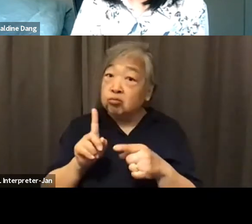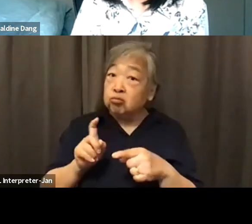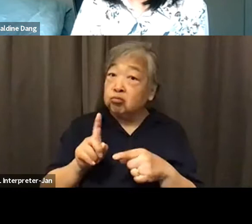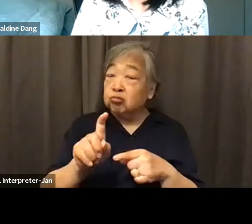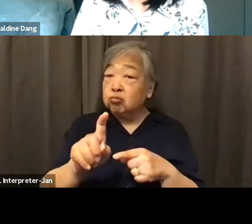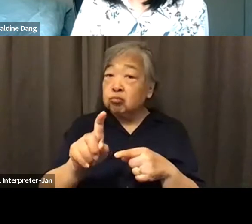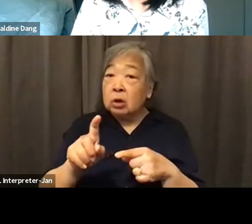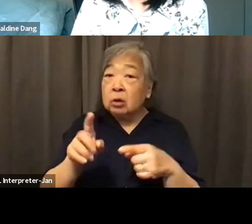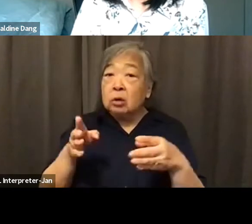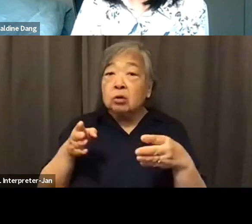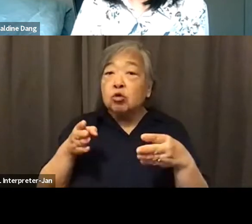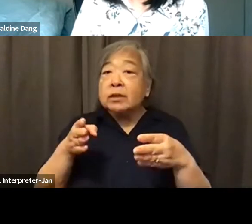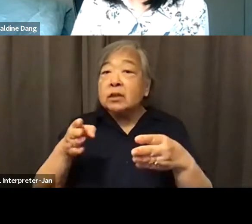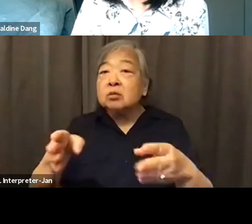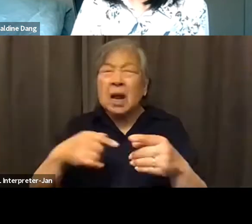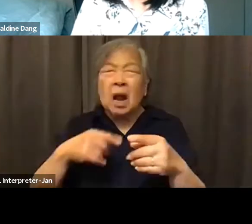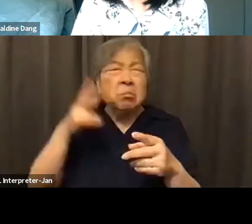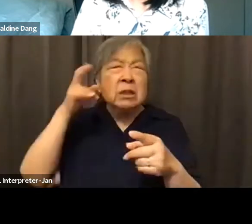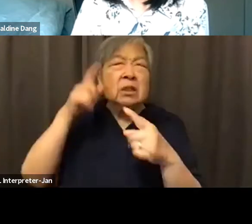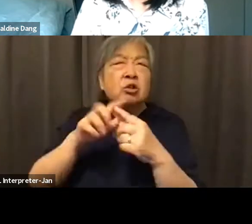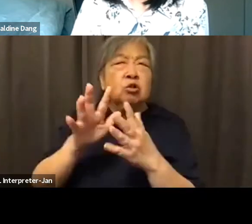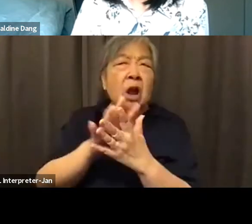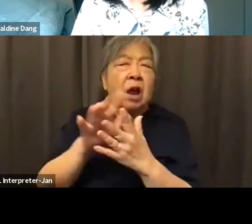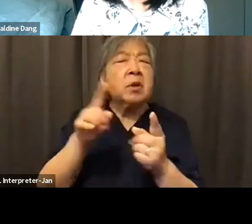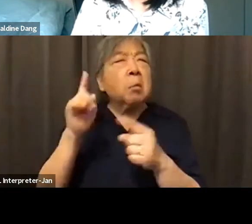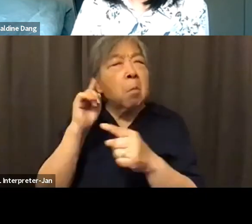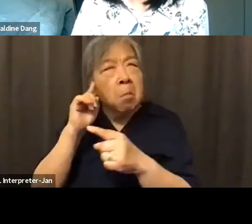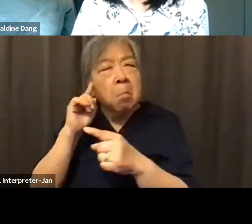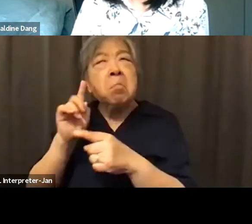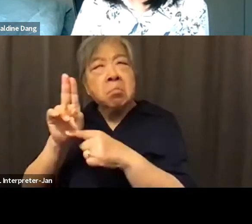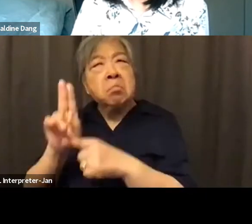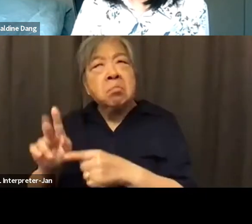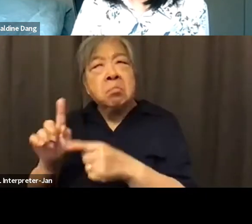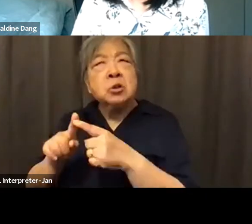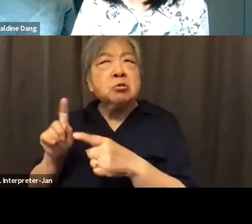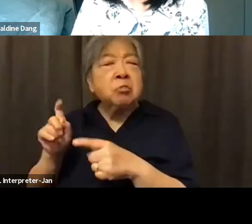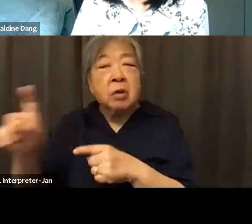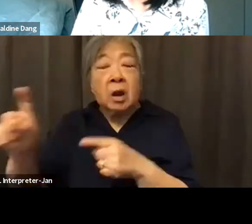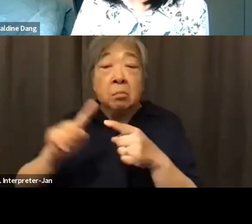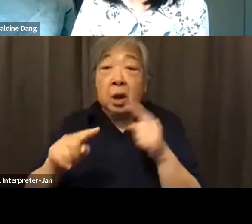to parallel traffic, that wasn't something I would be able to do in Buenos Aires, because